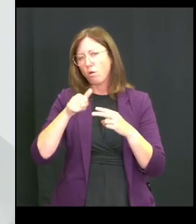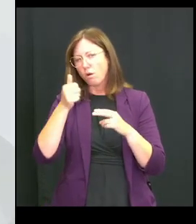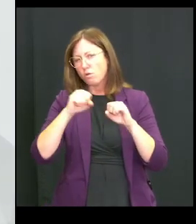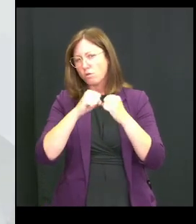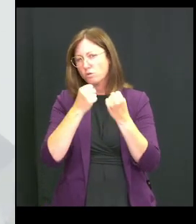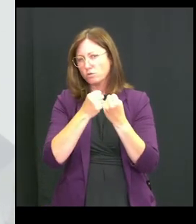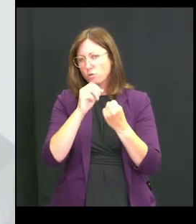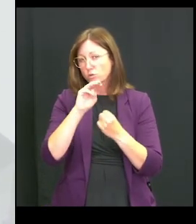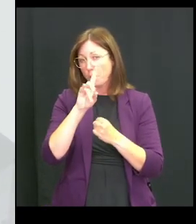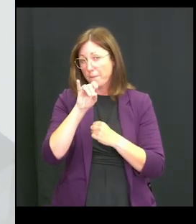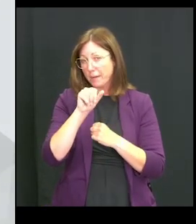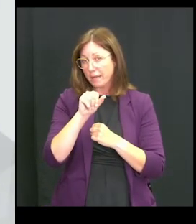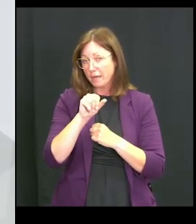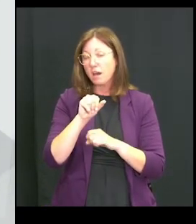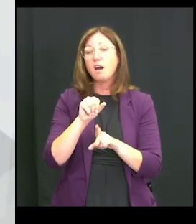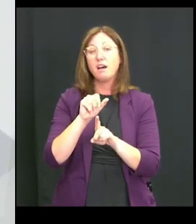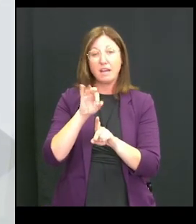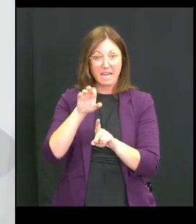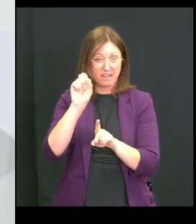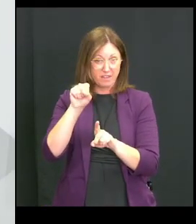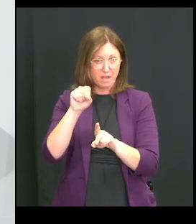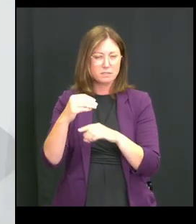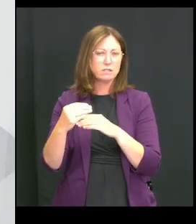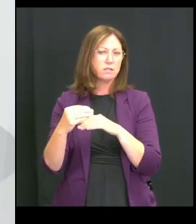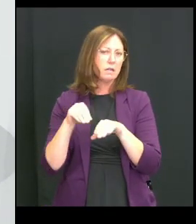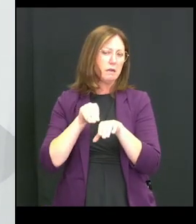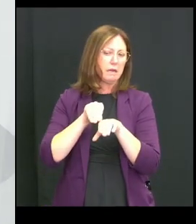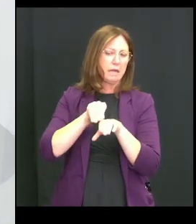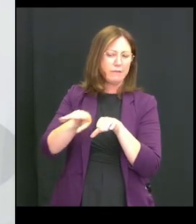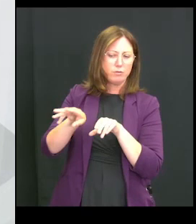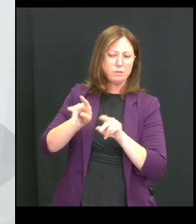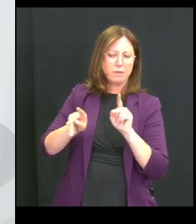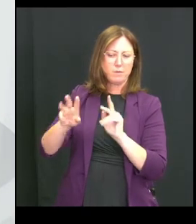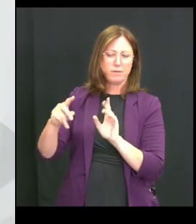And if so, how that would actually influence people's views when they're responding.